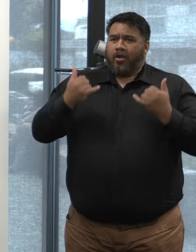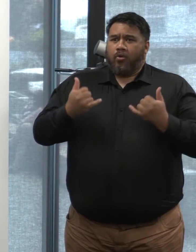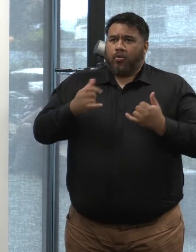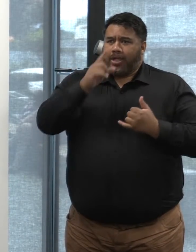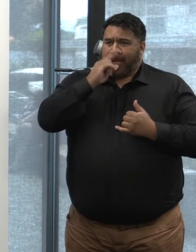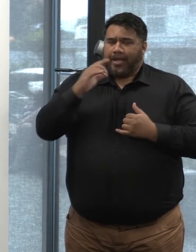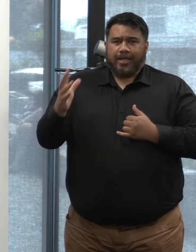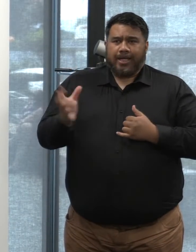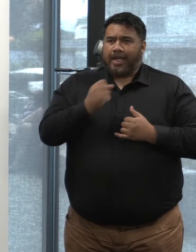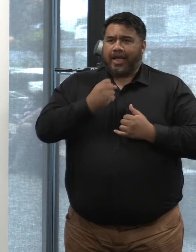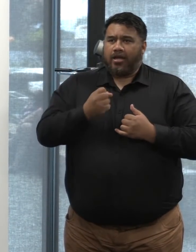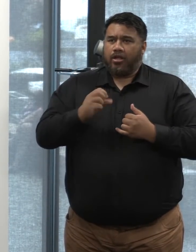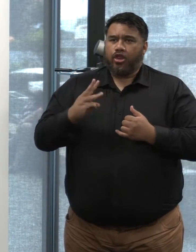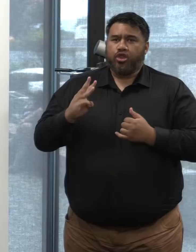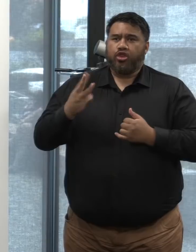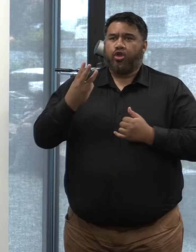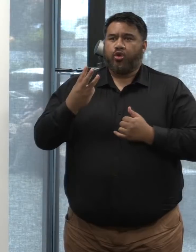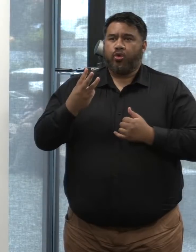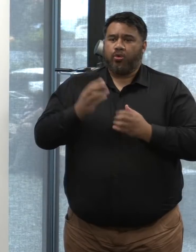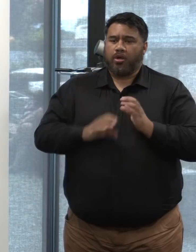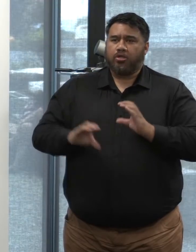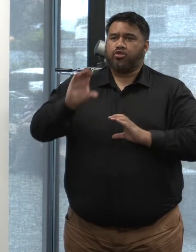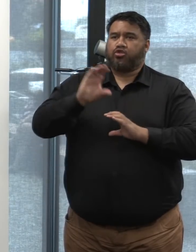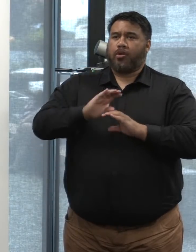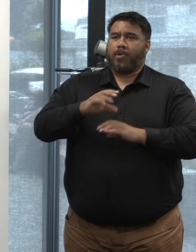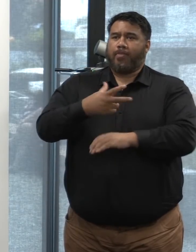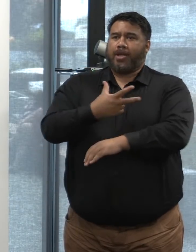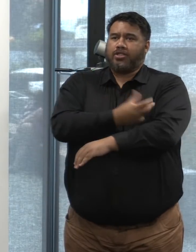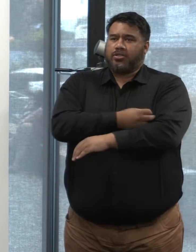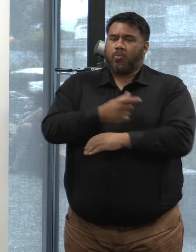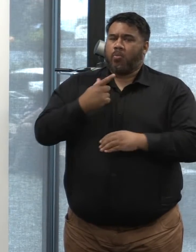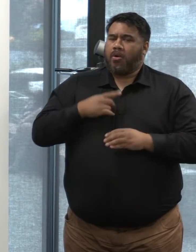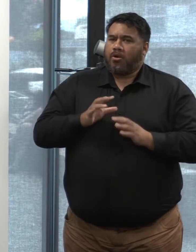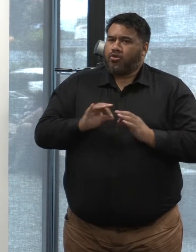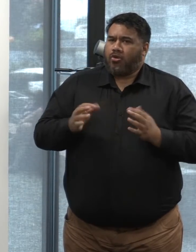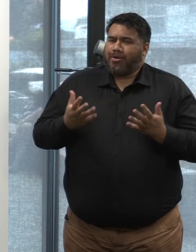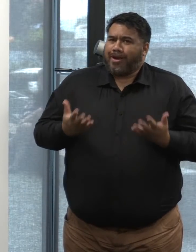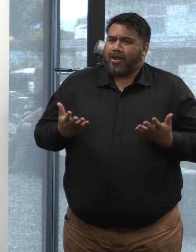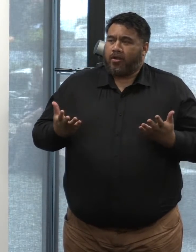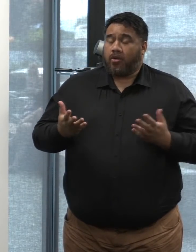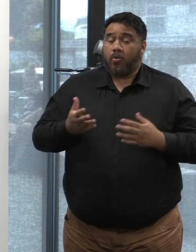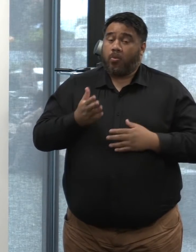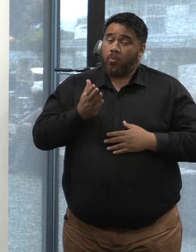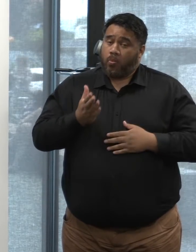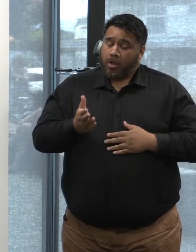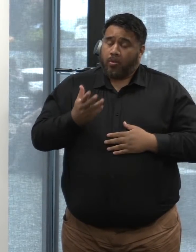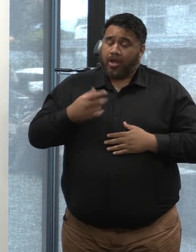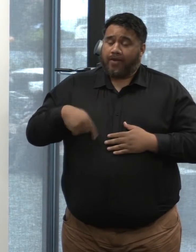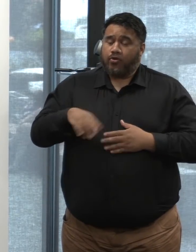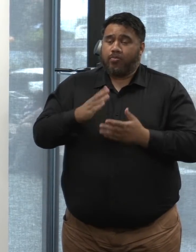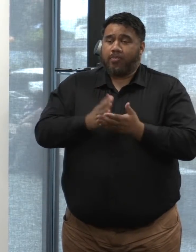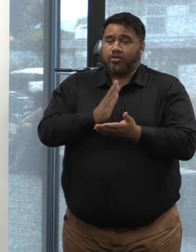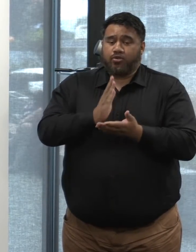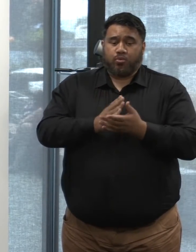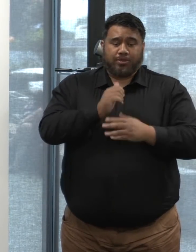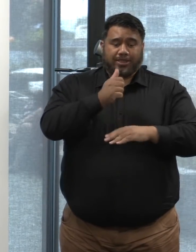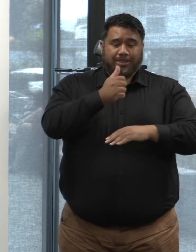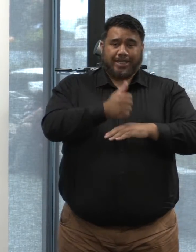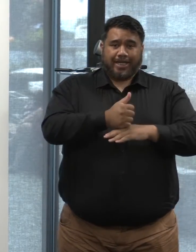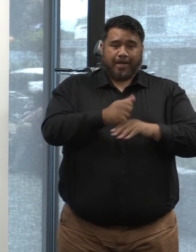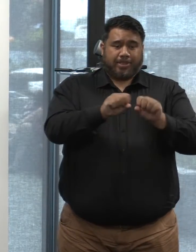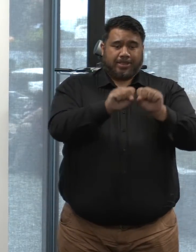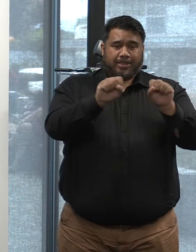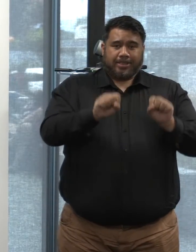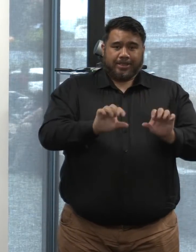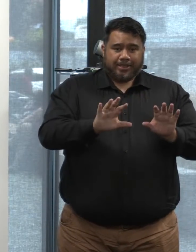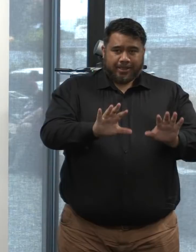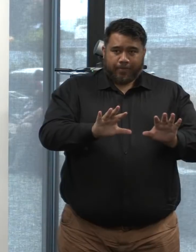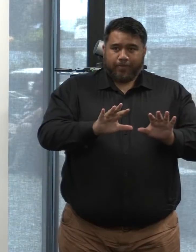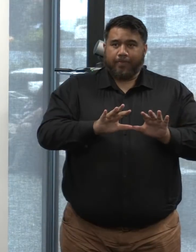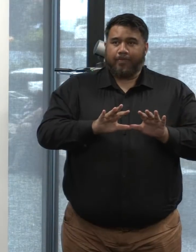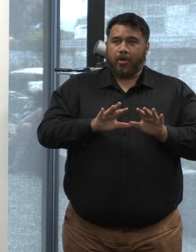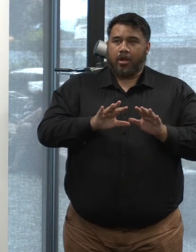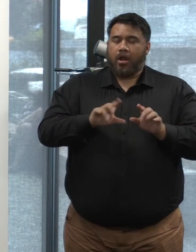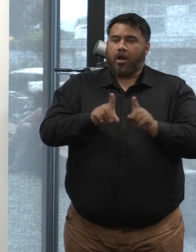technical nature.